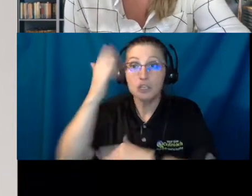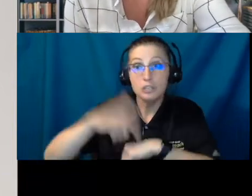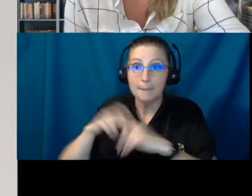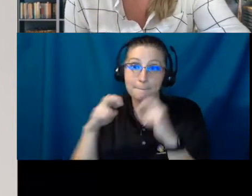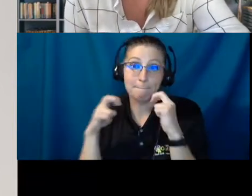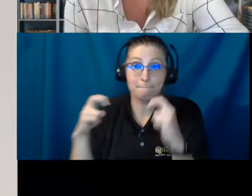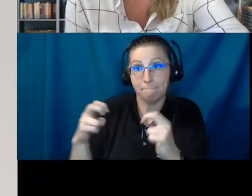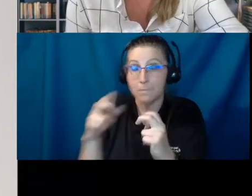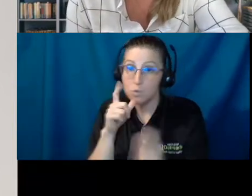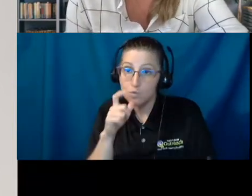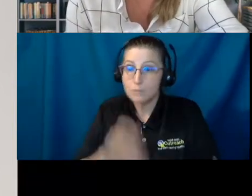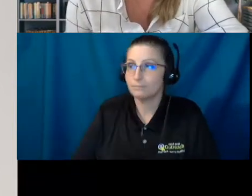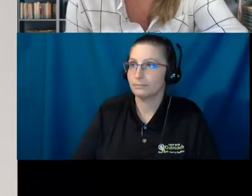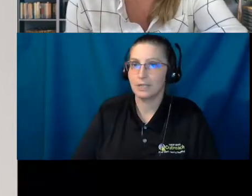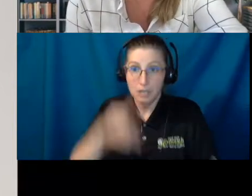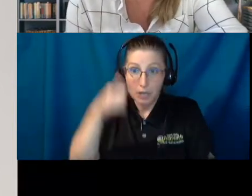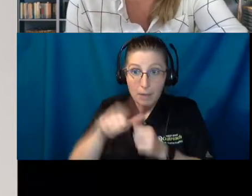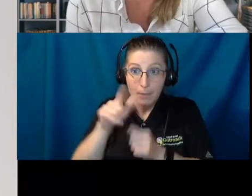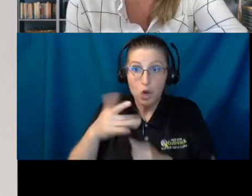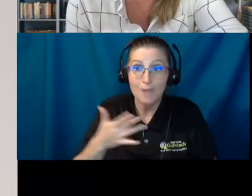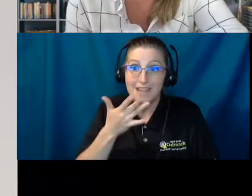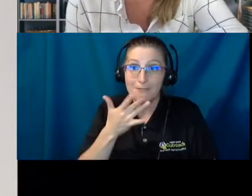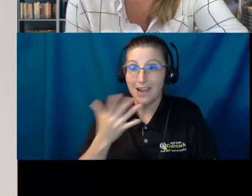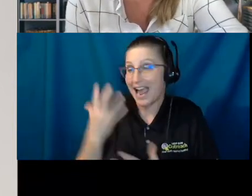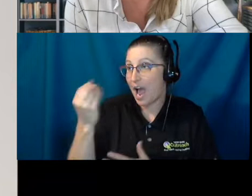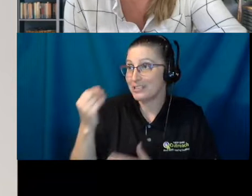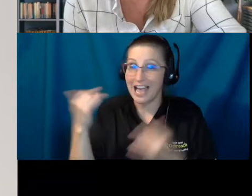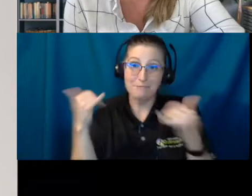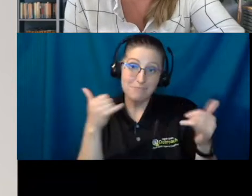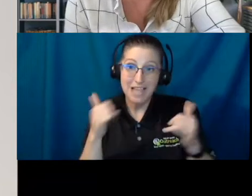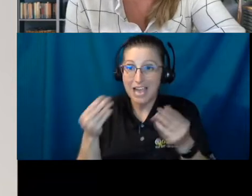you picture your favorite game on the recess yard, or any favorite High School memories